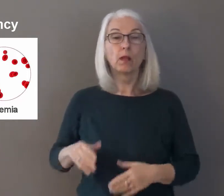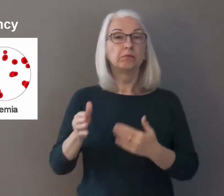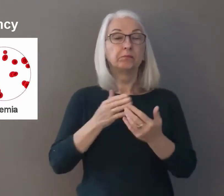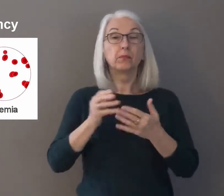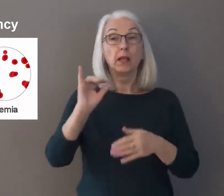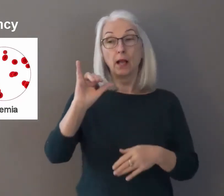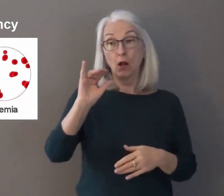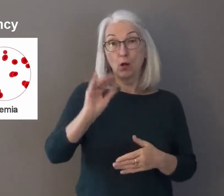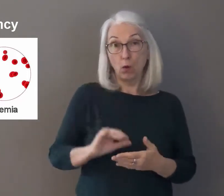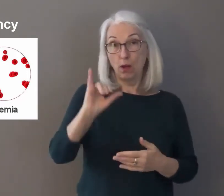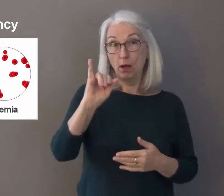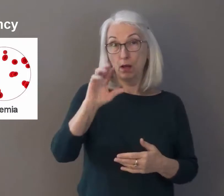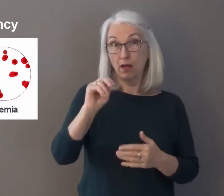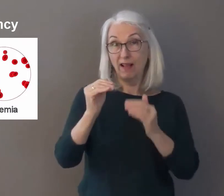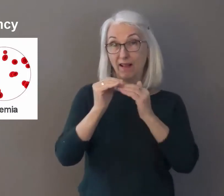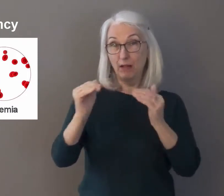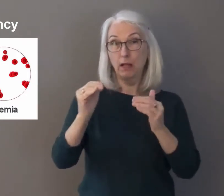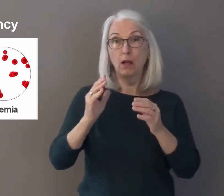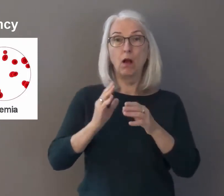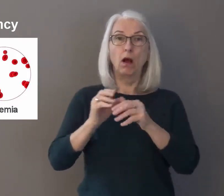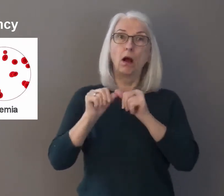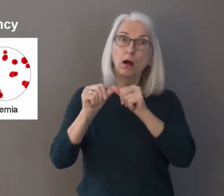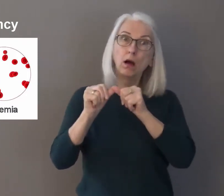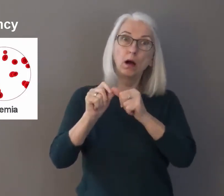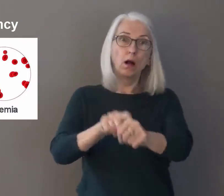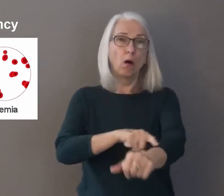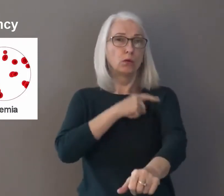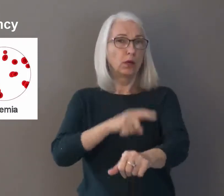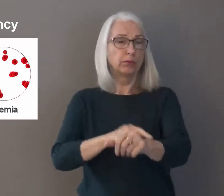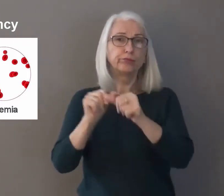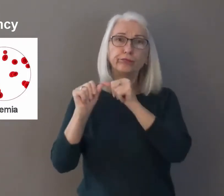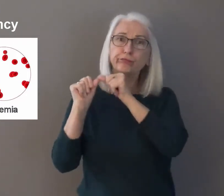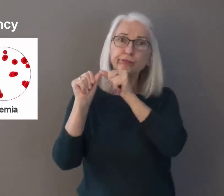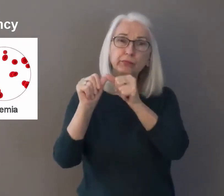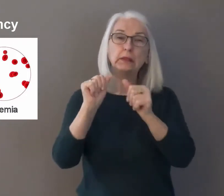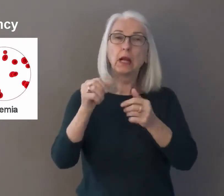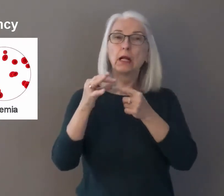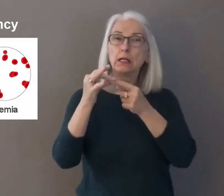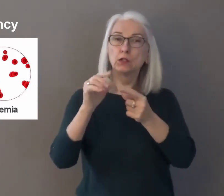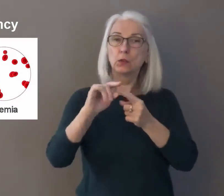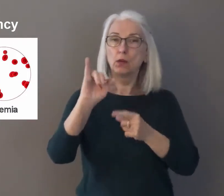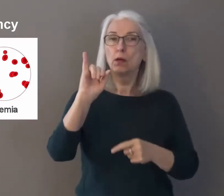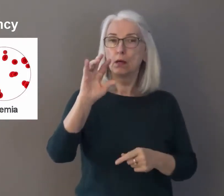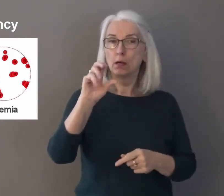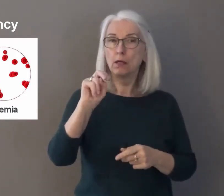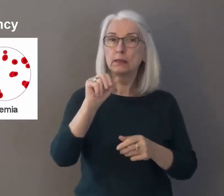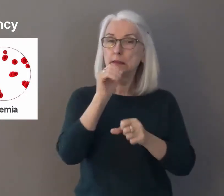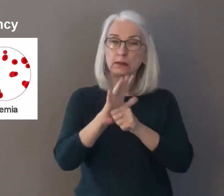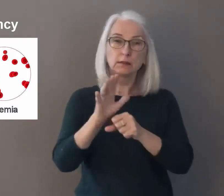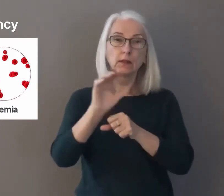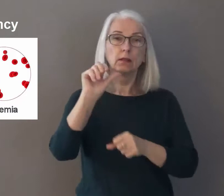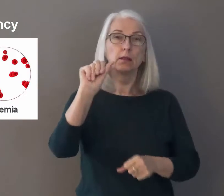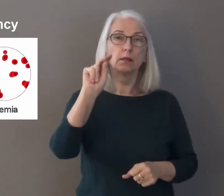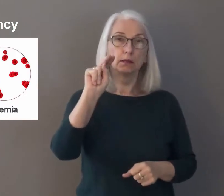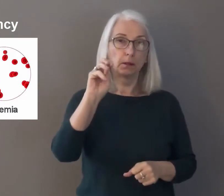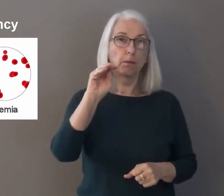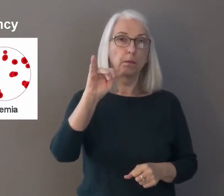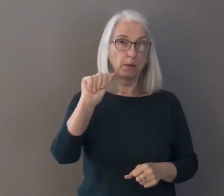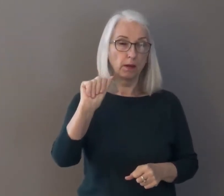However, low iron levels over a long period of time can lead to iron deficiency anemia.